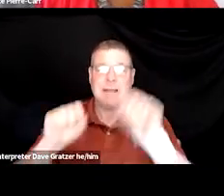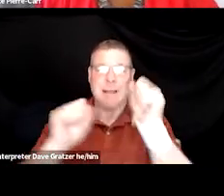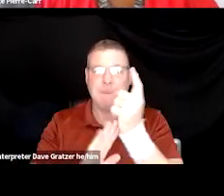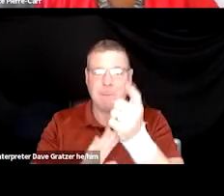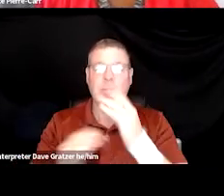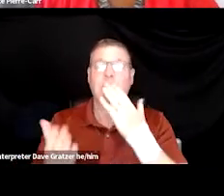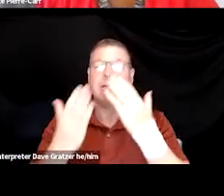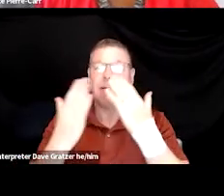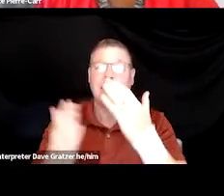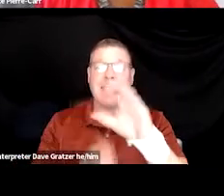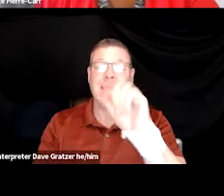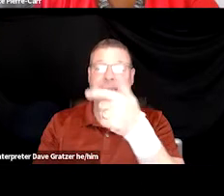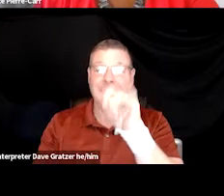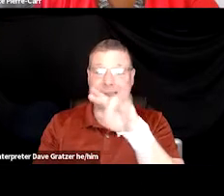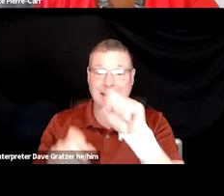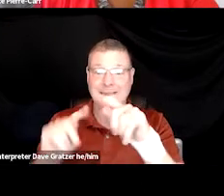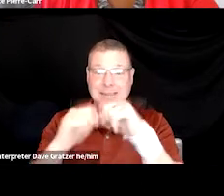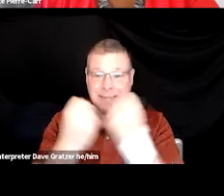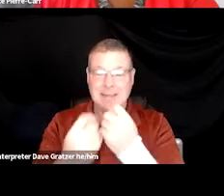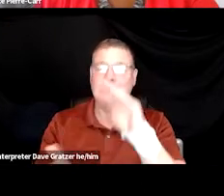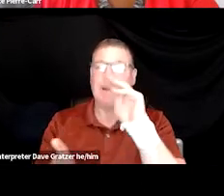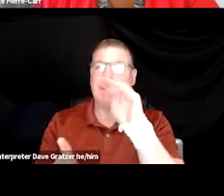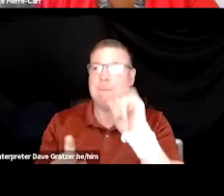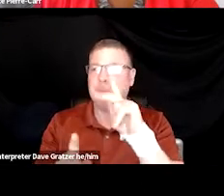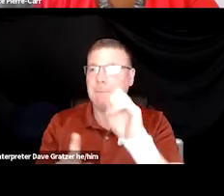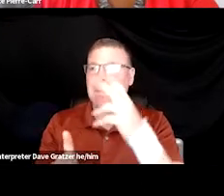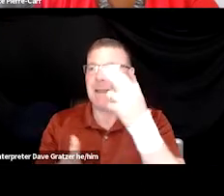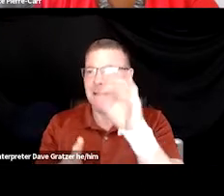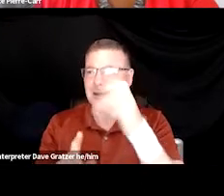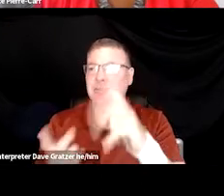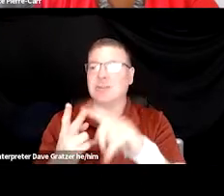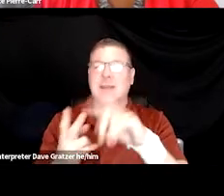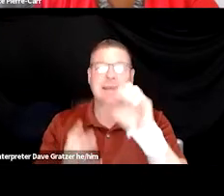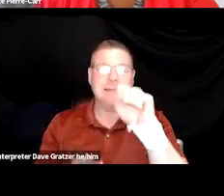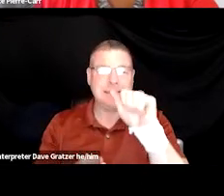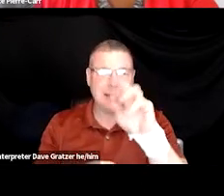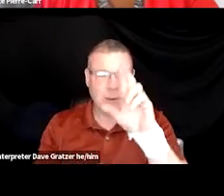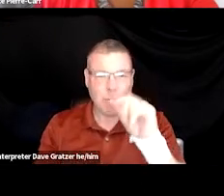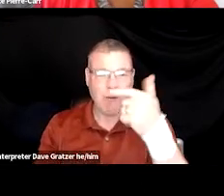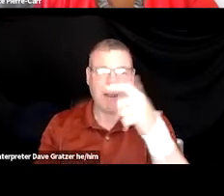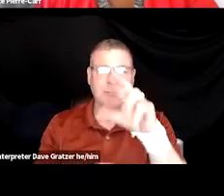the GAINS team. Michael Hatch, Connie Milligan, Dana Bruce, Sam Rogers, Ashley Sabatino,